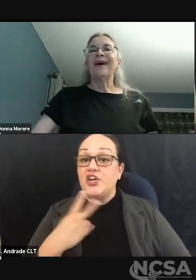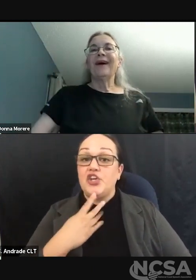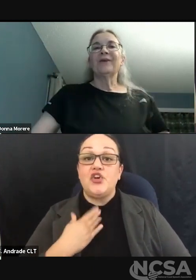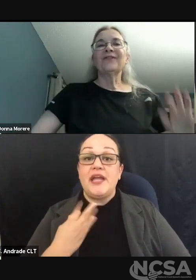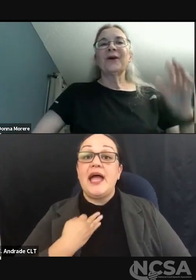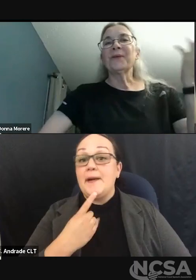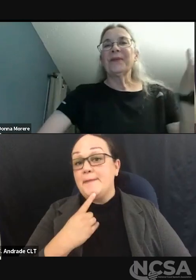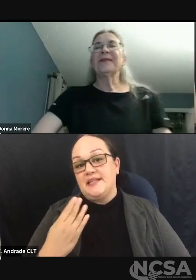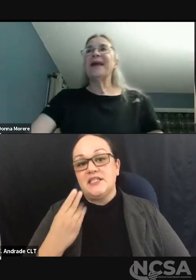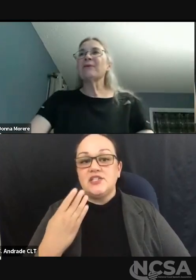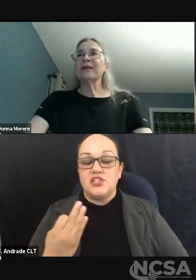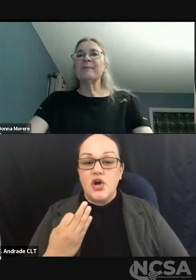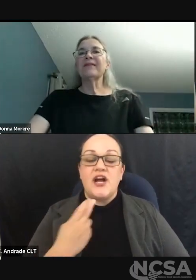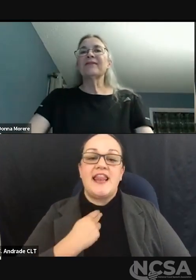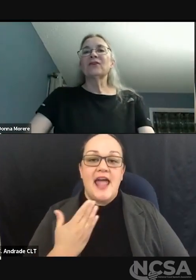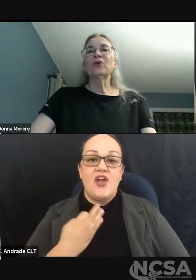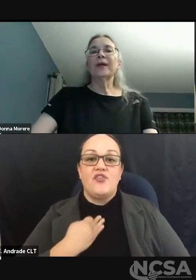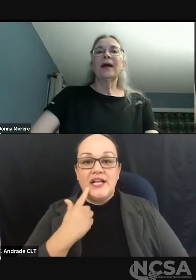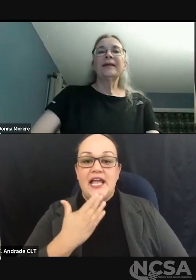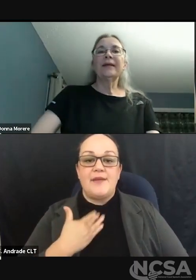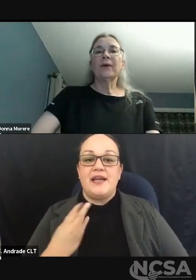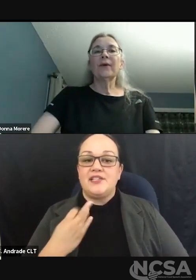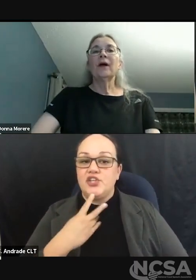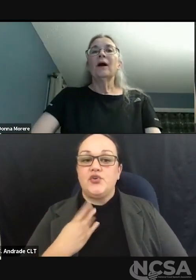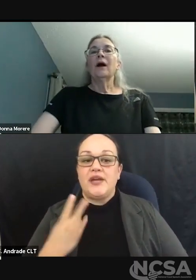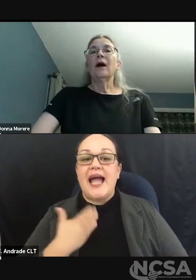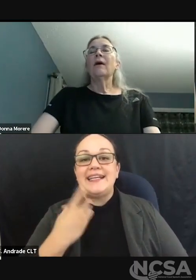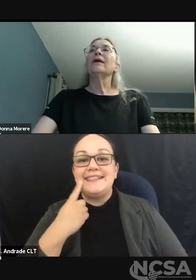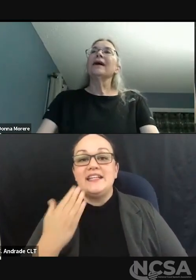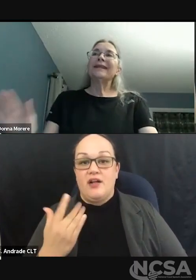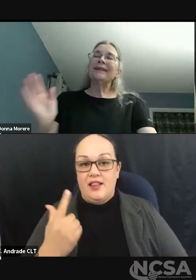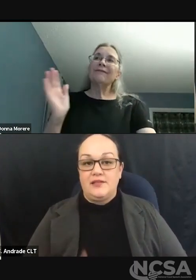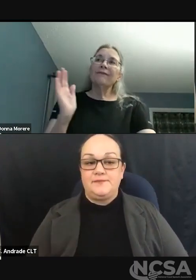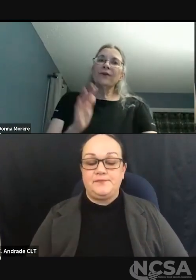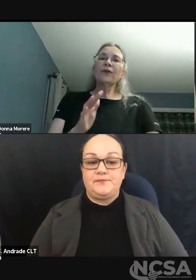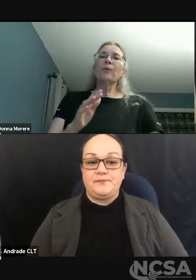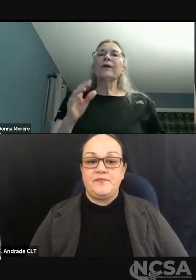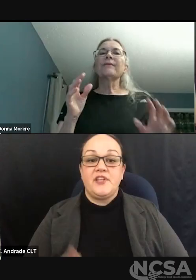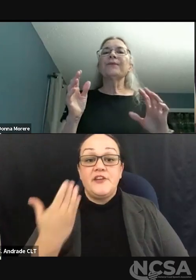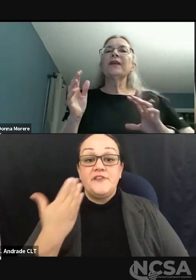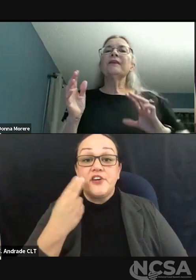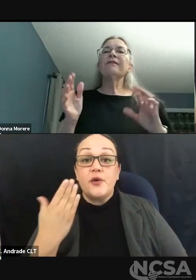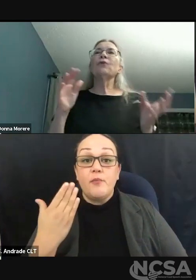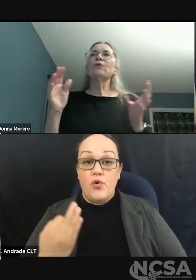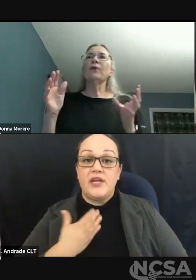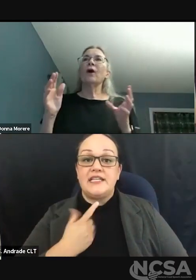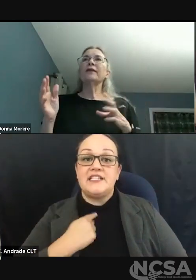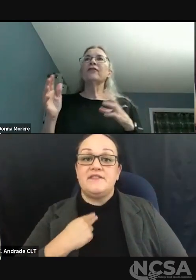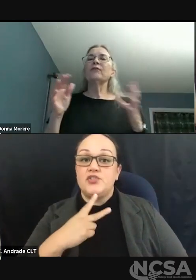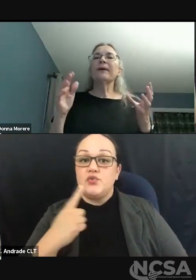So that really makes cueing ideal. Furthermore, individual Autism Spectrum Disorder